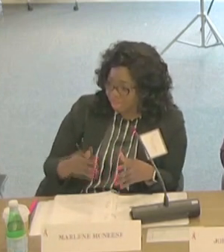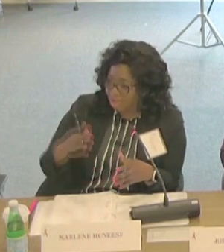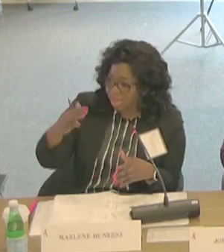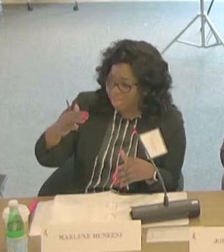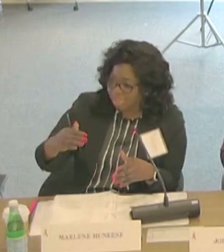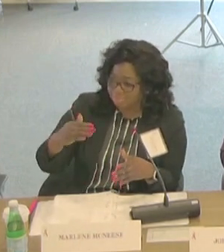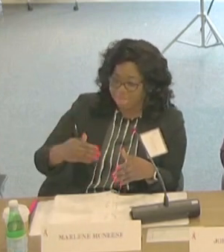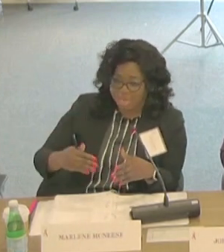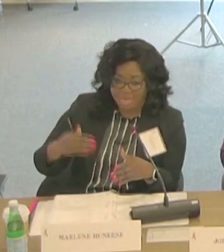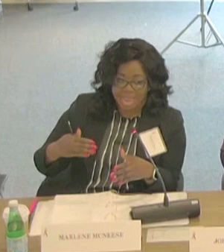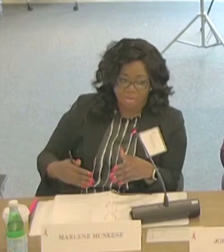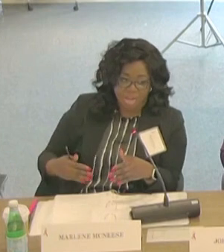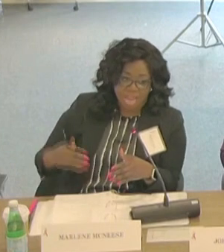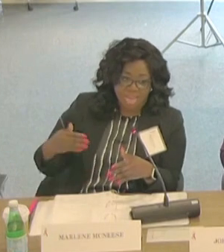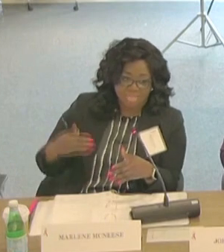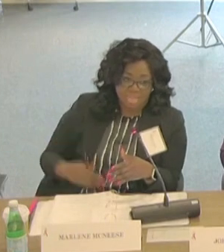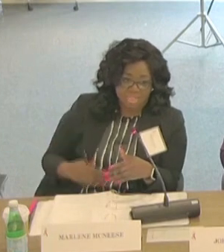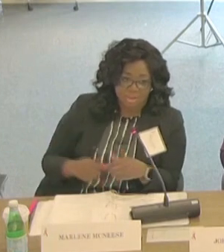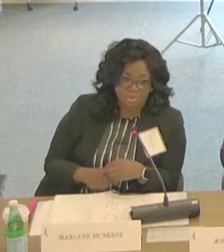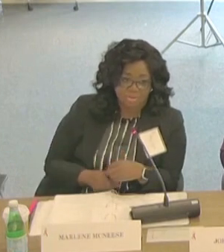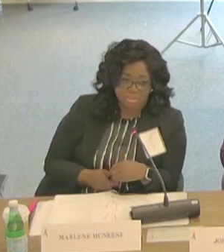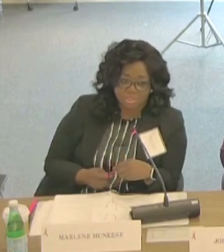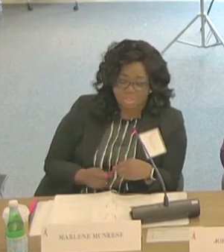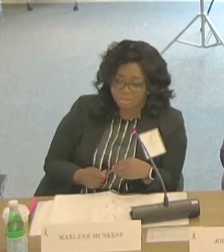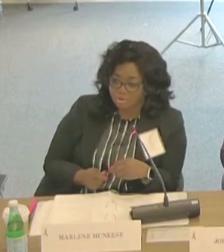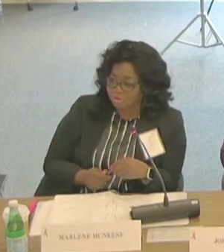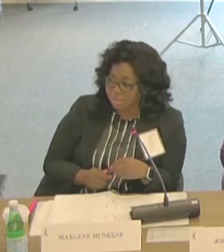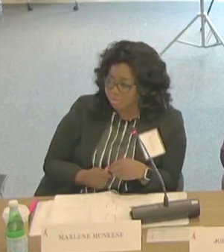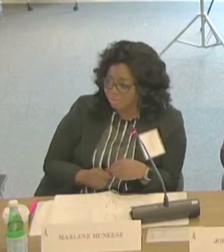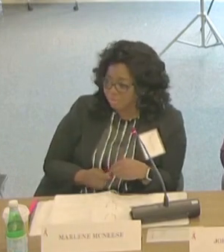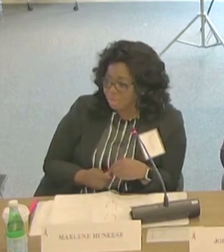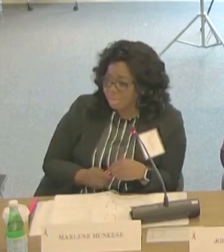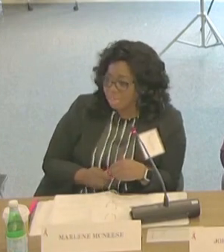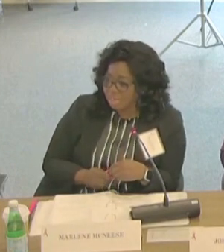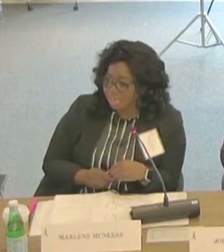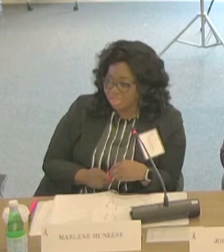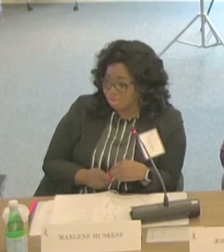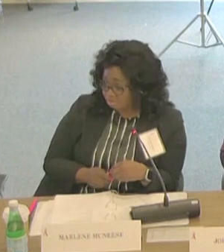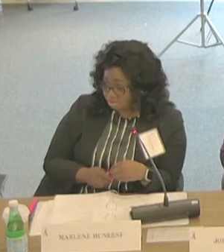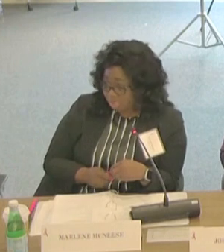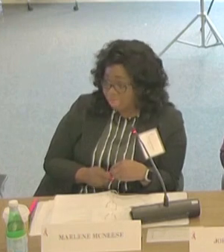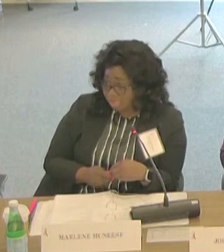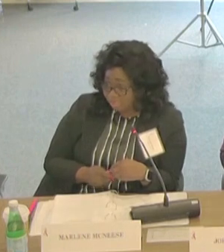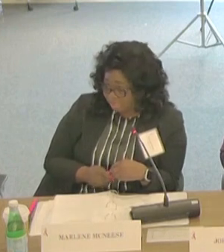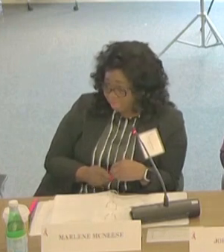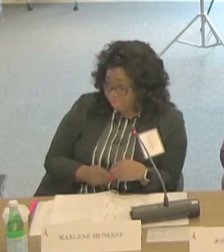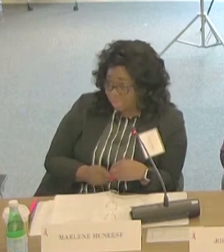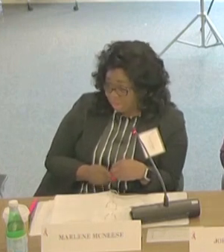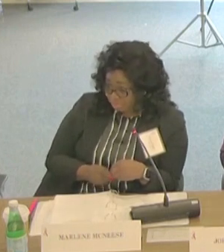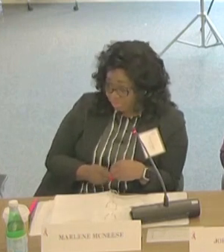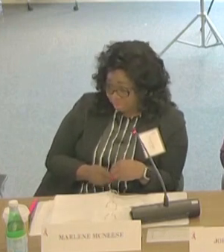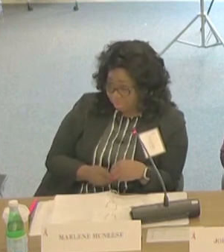how that gets played out, as it gets closer to the local level, is certainly unintended consequences.